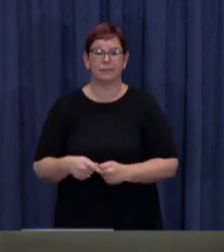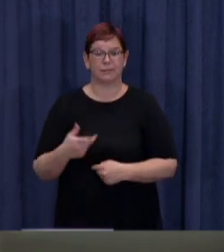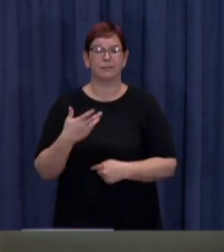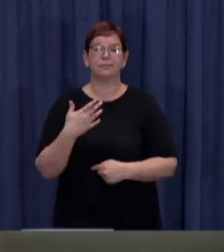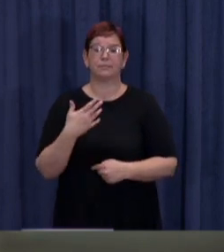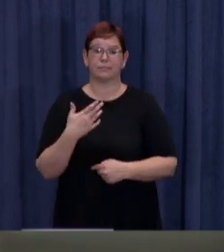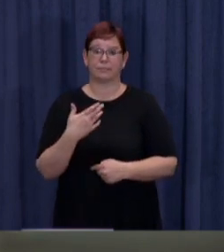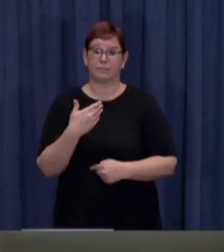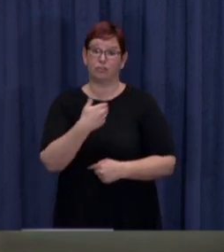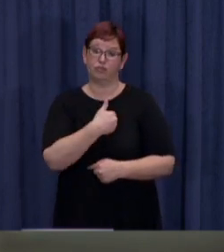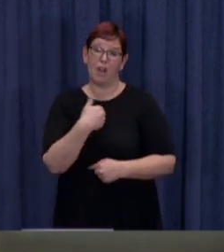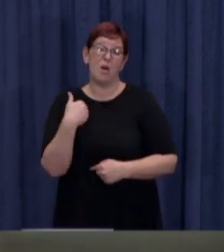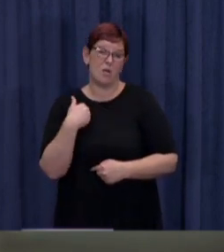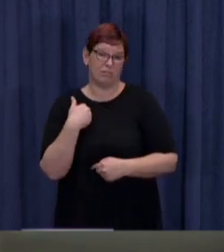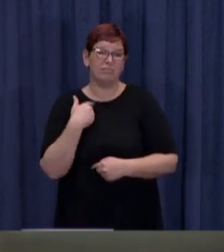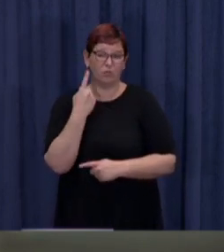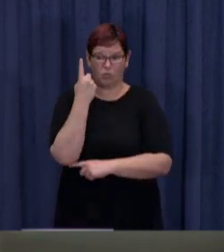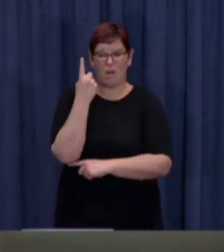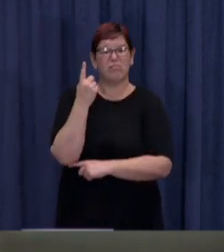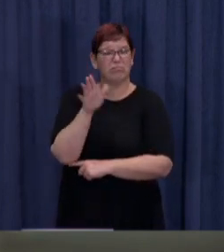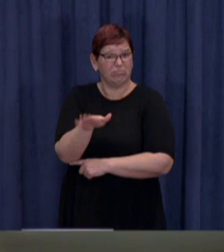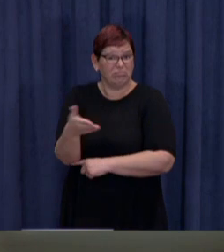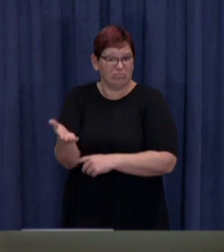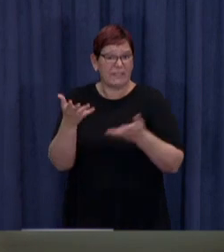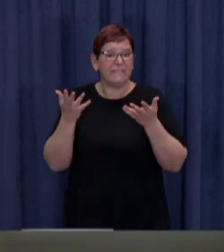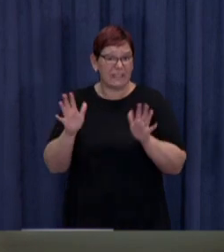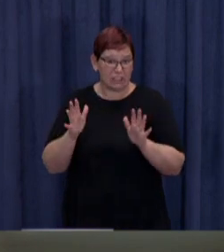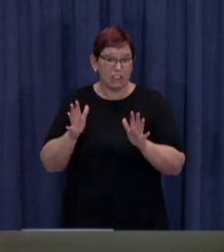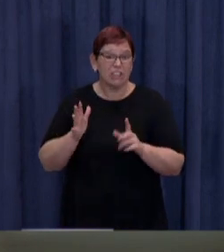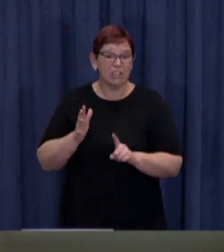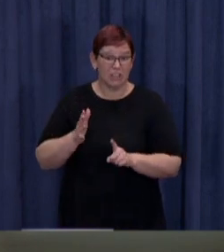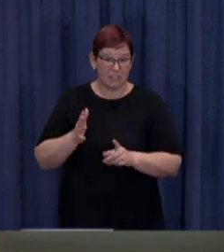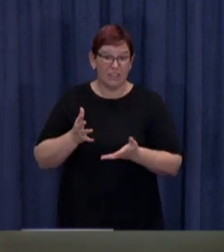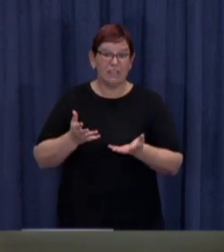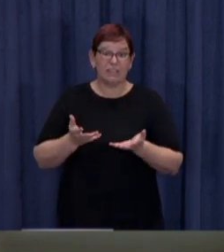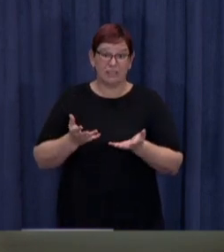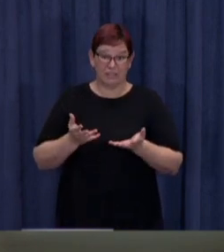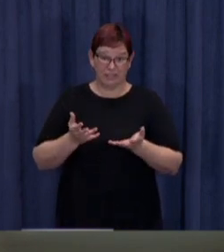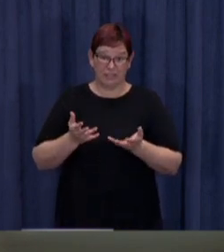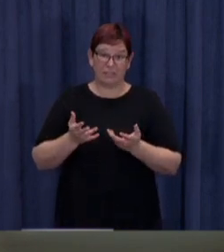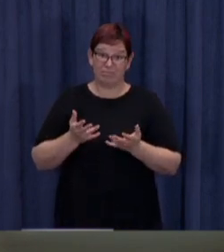prepared to to handle more should it come to that I will say the first death